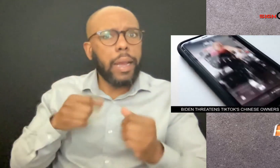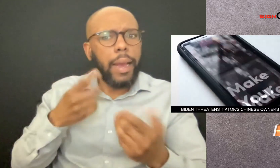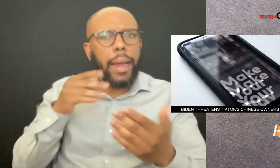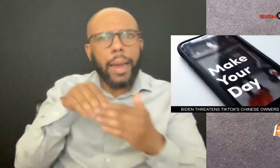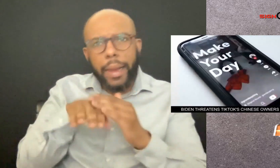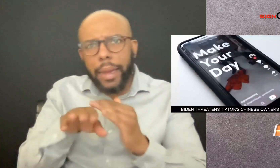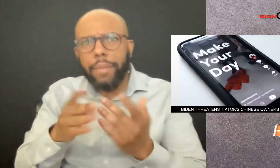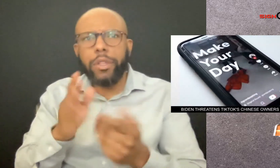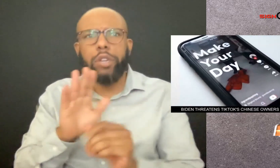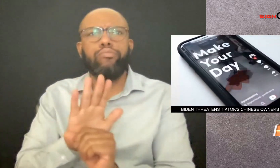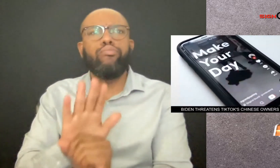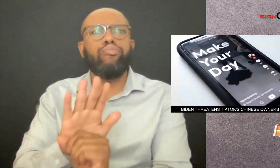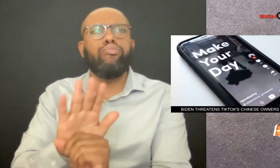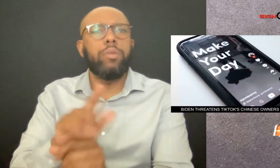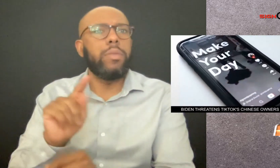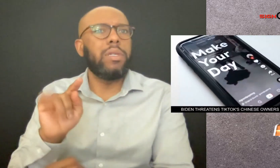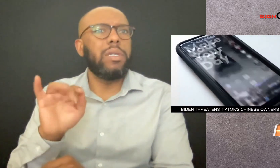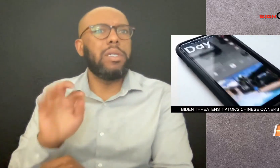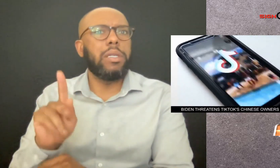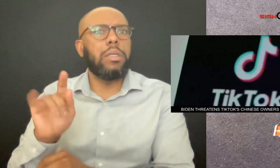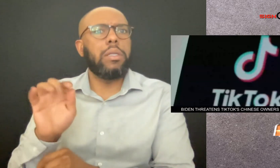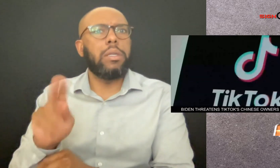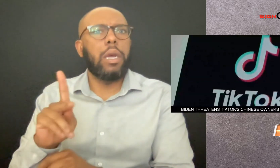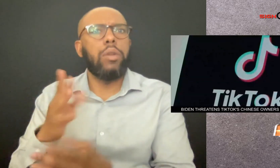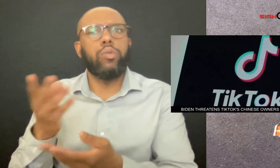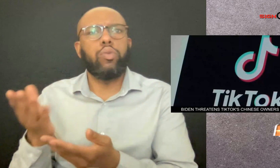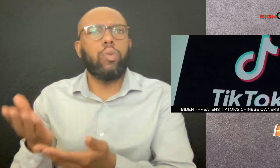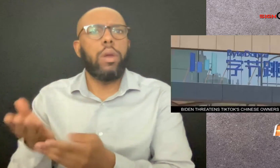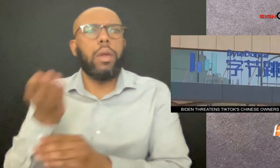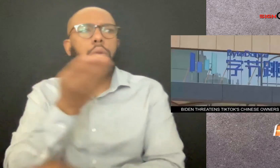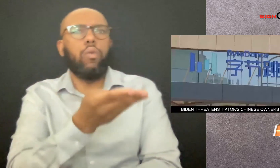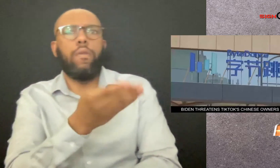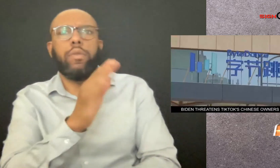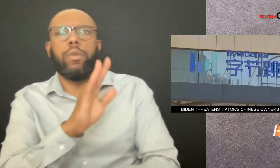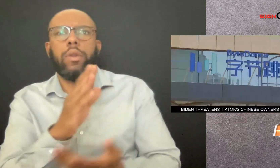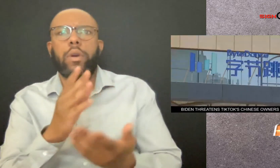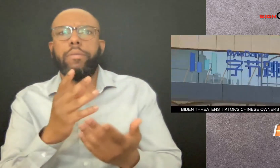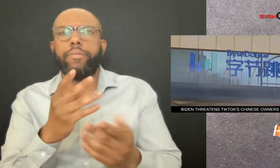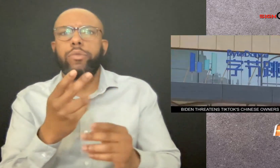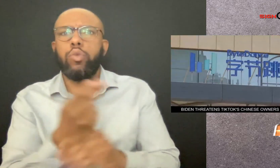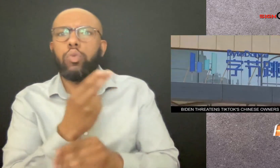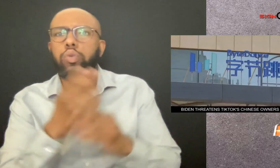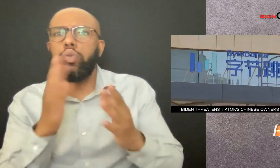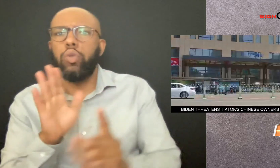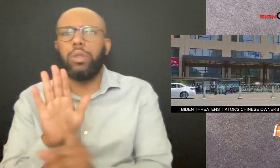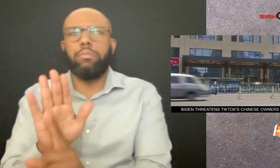Chinese government could pressure tiktok into handing over users personal information.